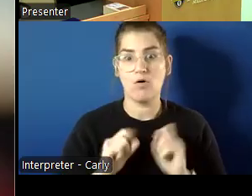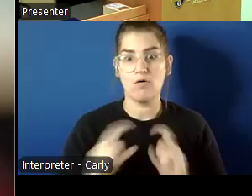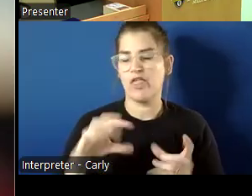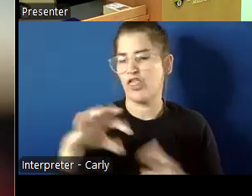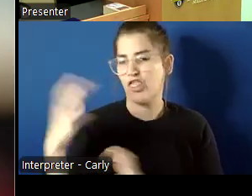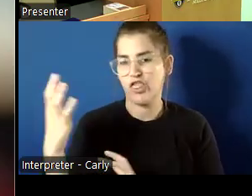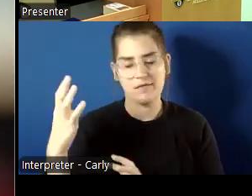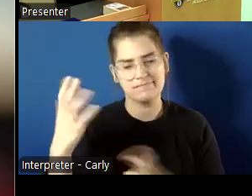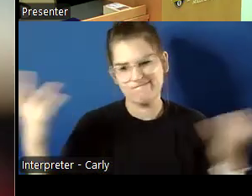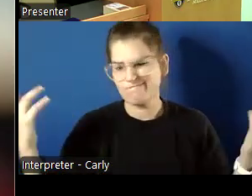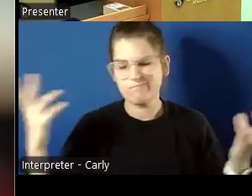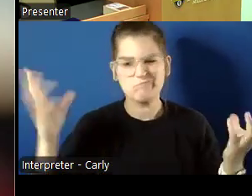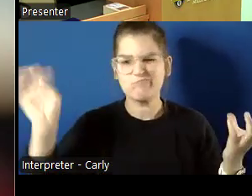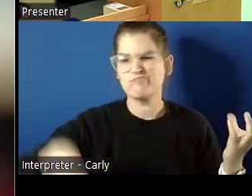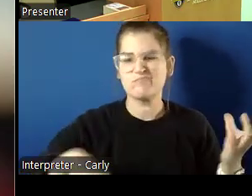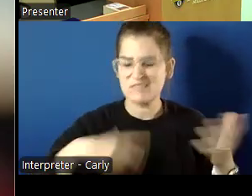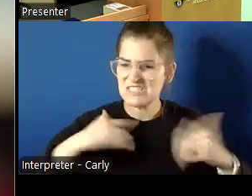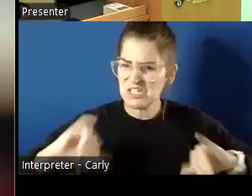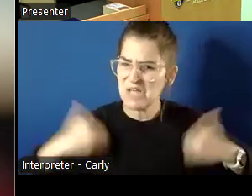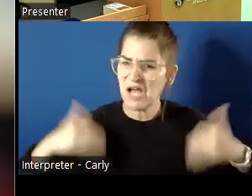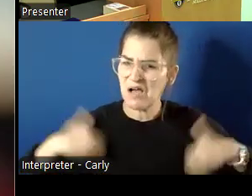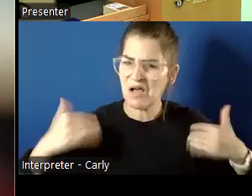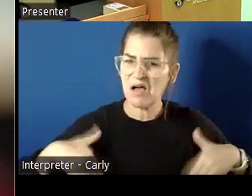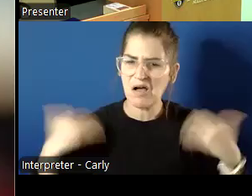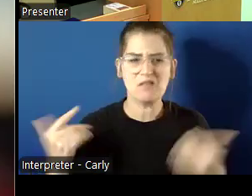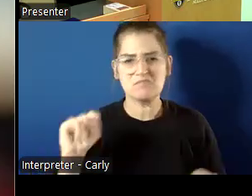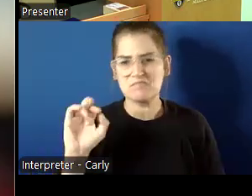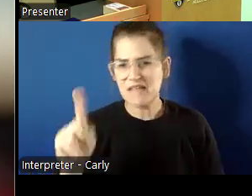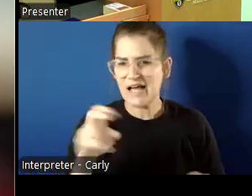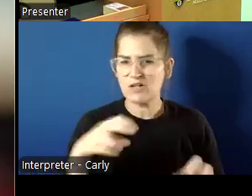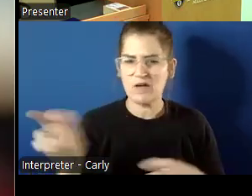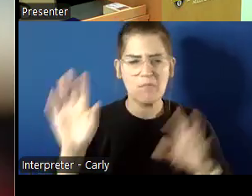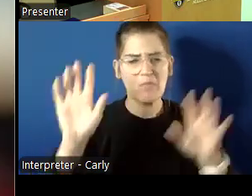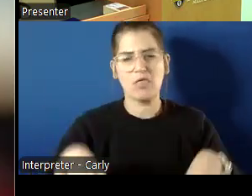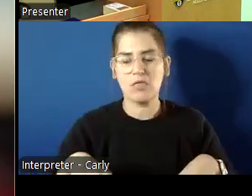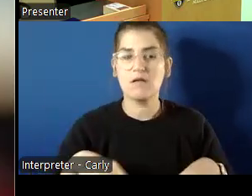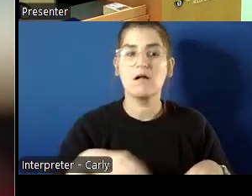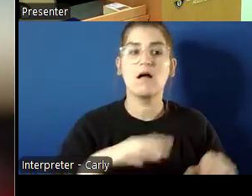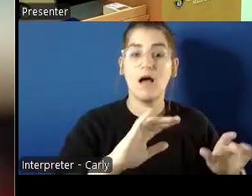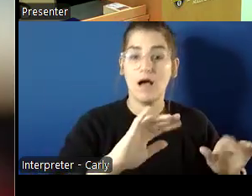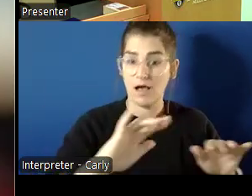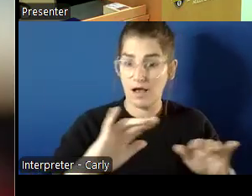control and task transfer and and and such. Those things become problematic in elementary